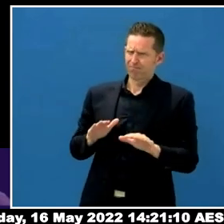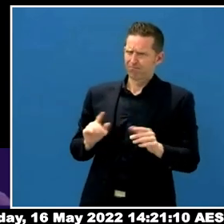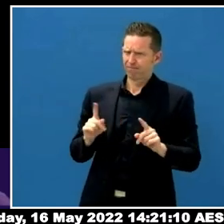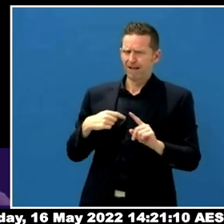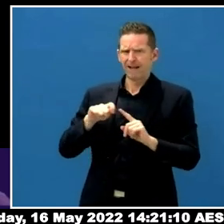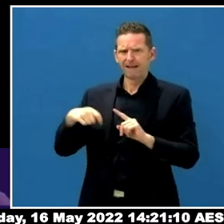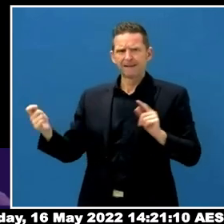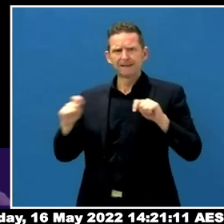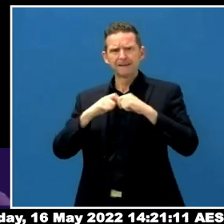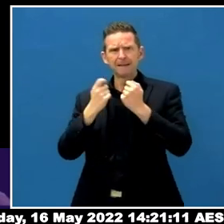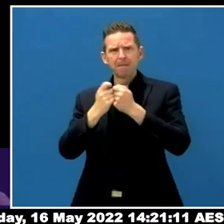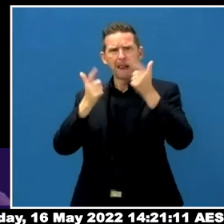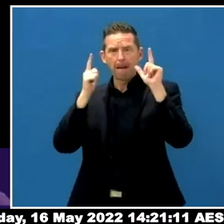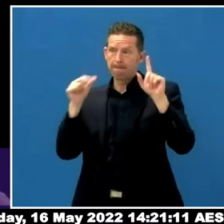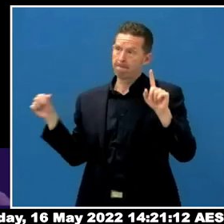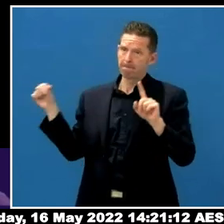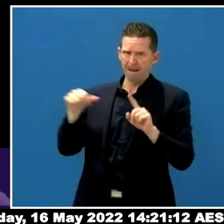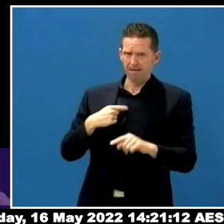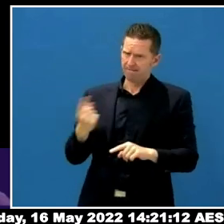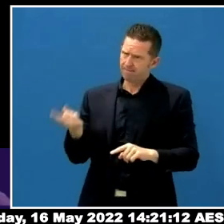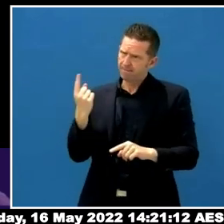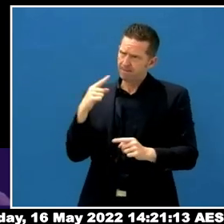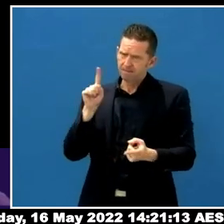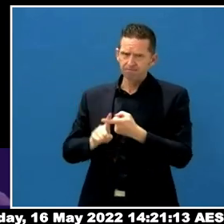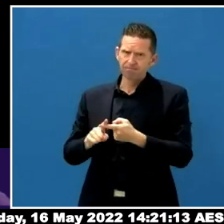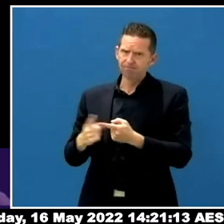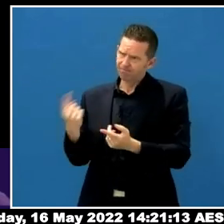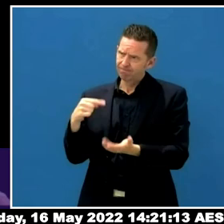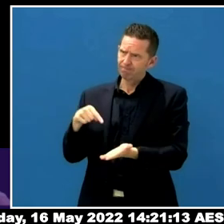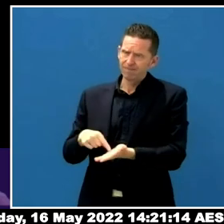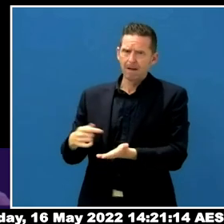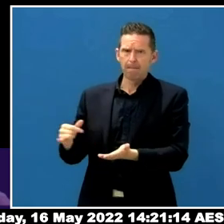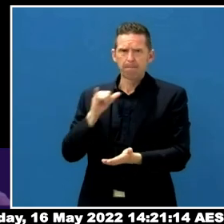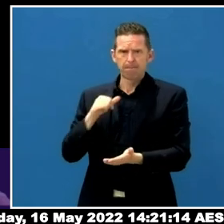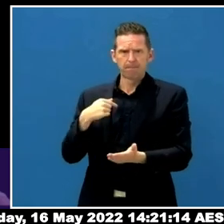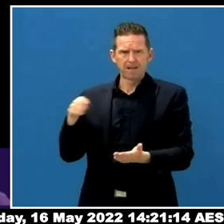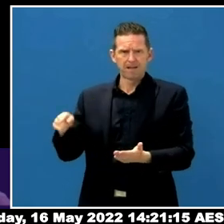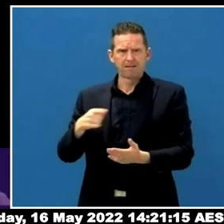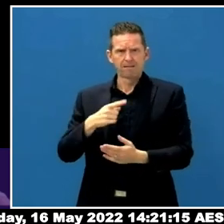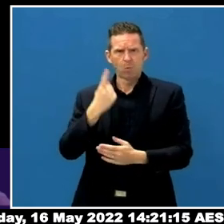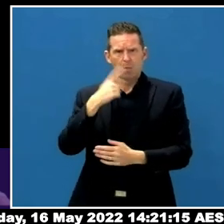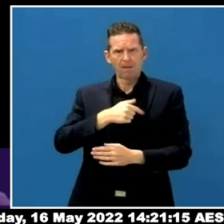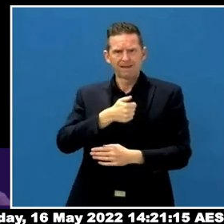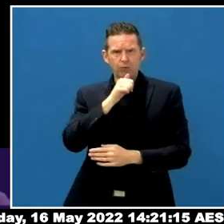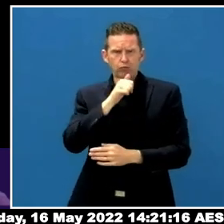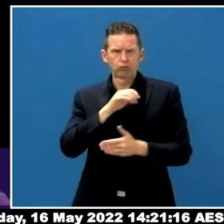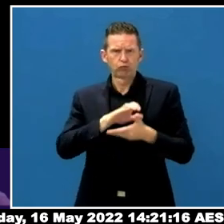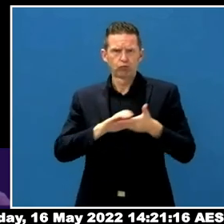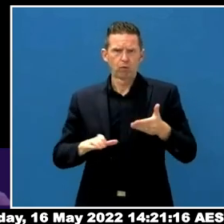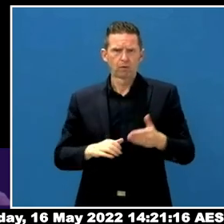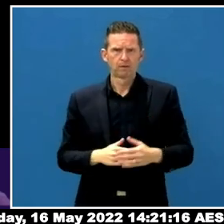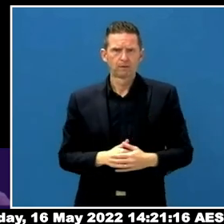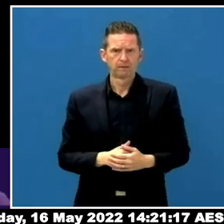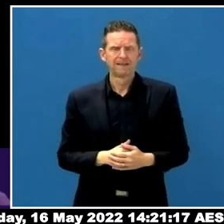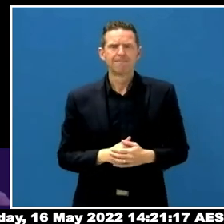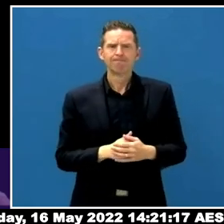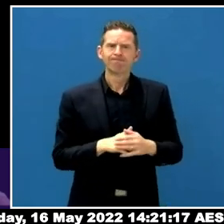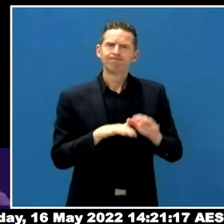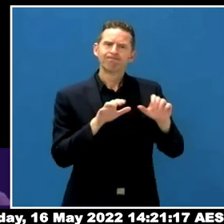that $1600 of fees as well. So was this - and I'll get you to look at the document I was starting to go